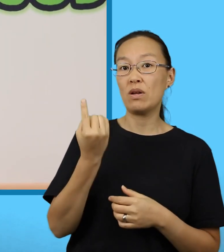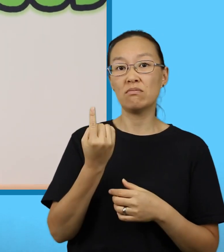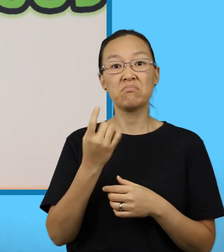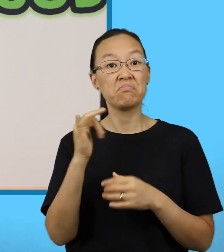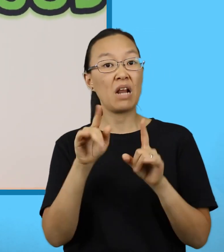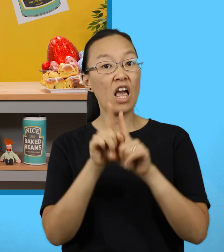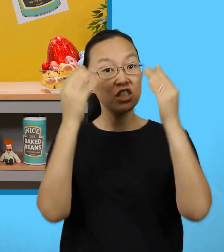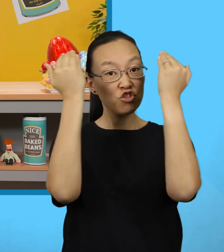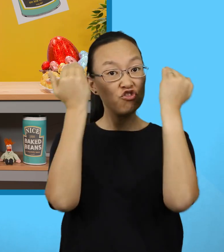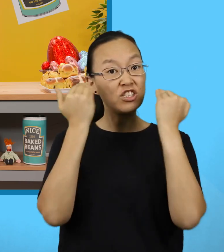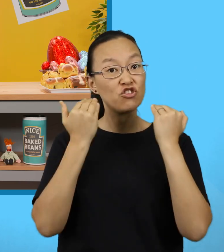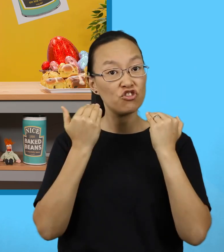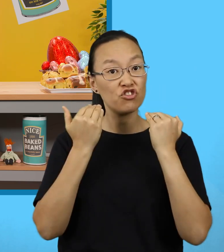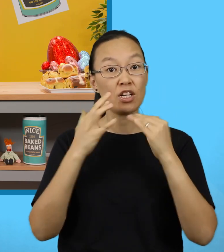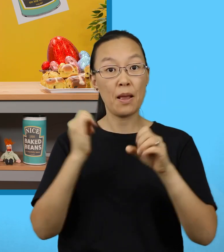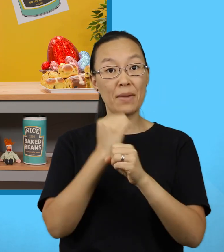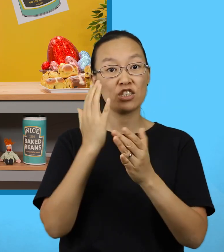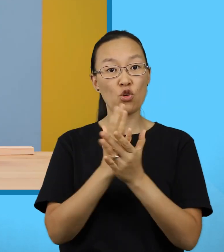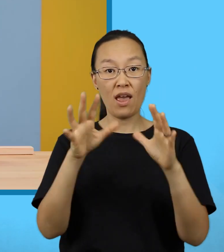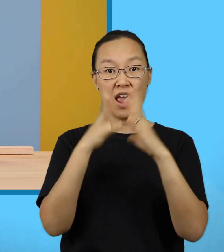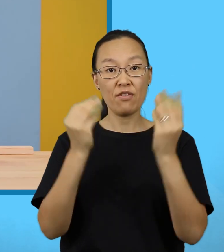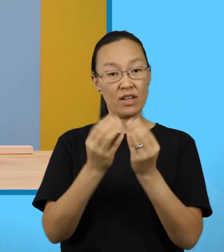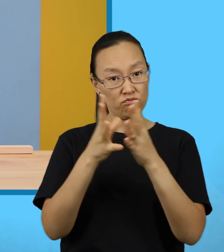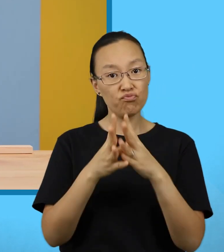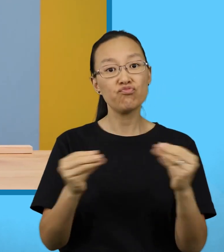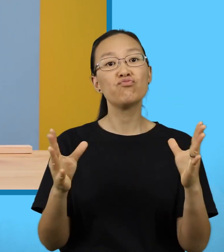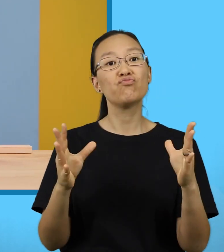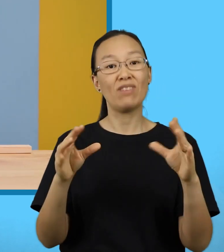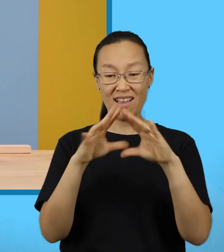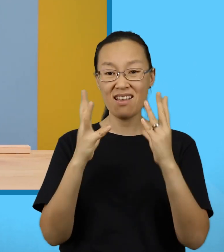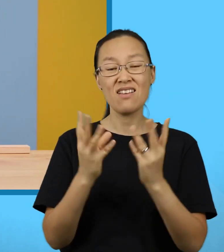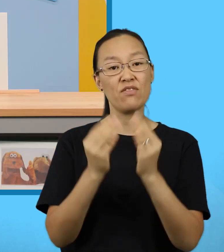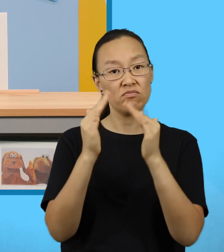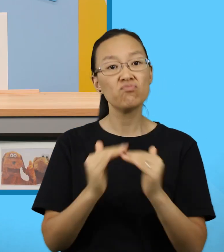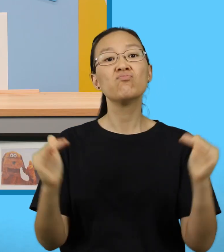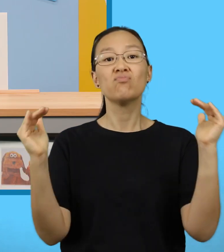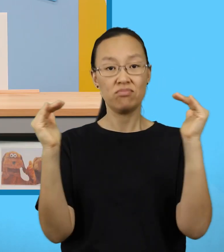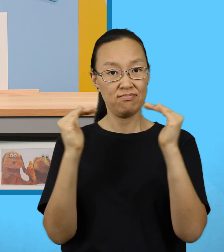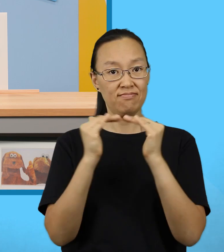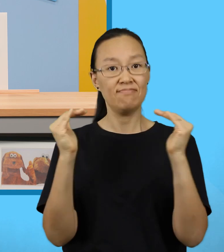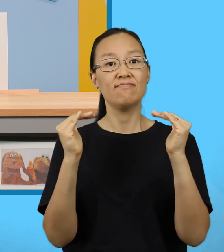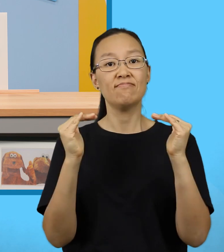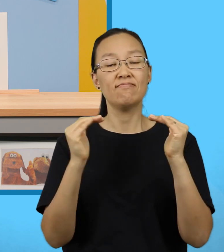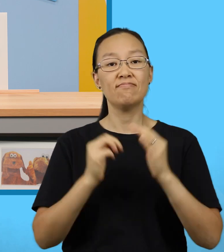who will make sure that everything is put right, who will make sure that everything will be made fair.